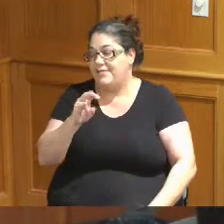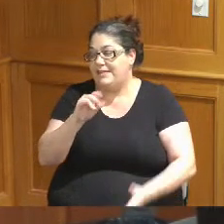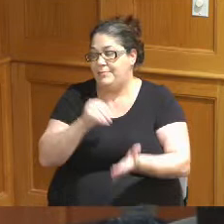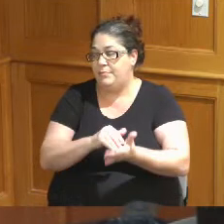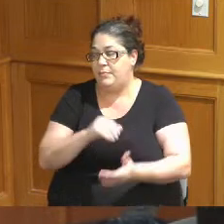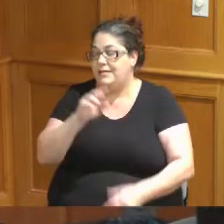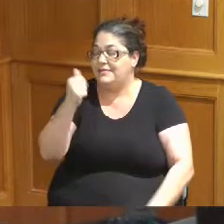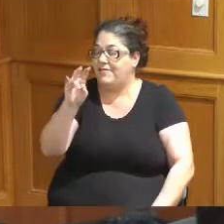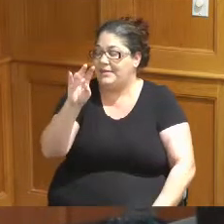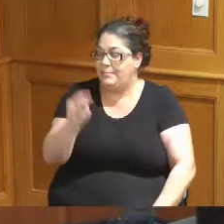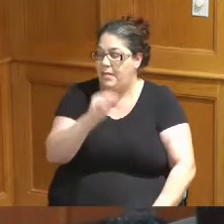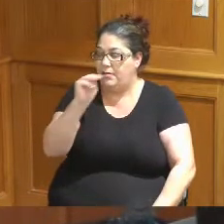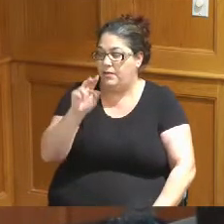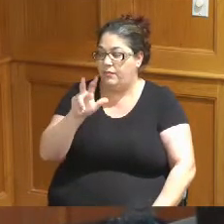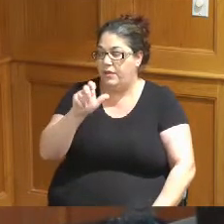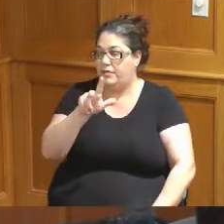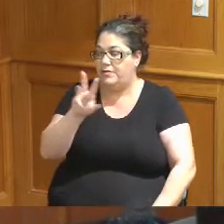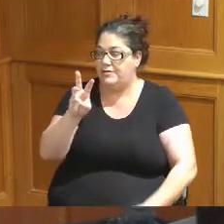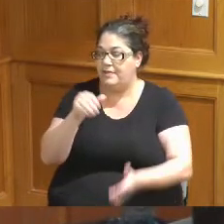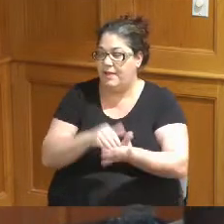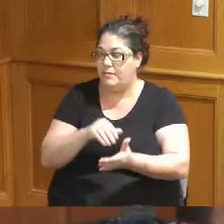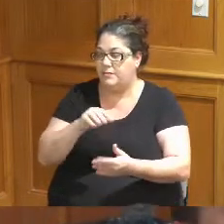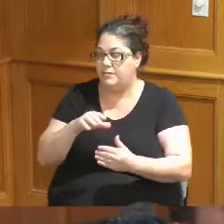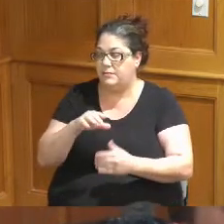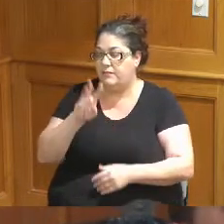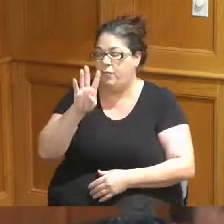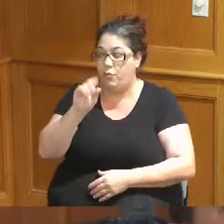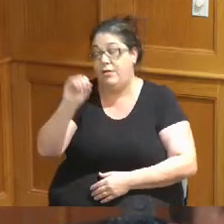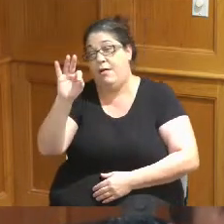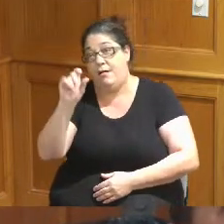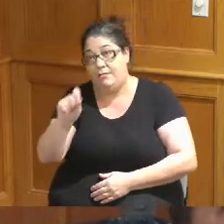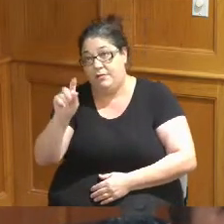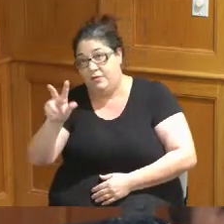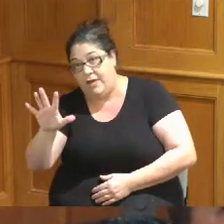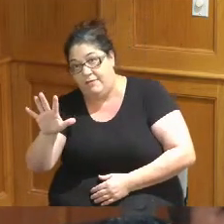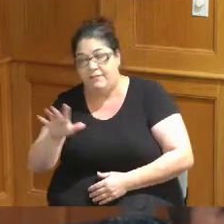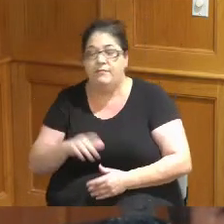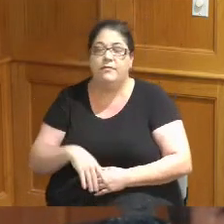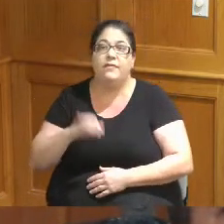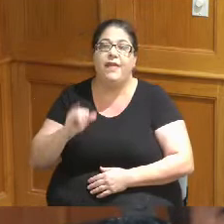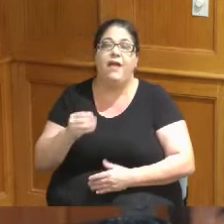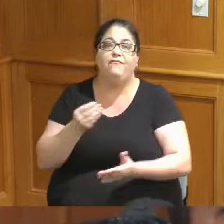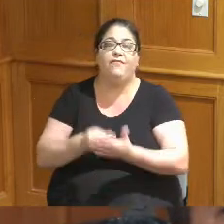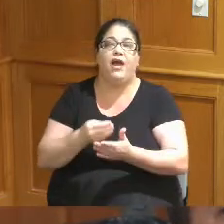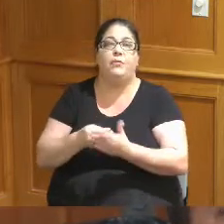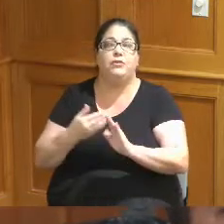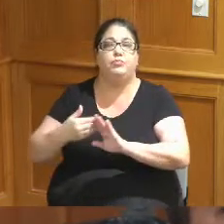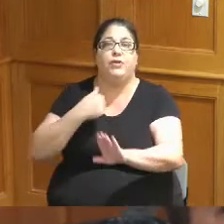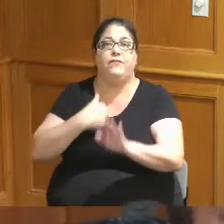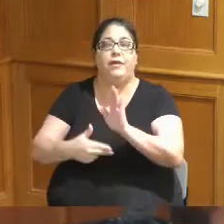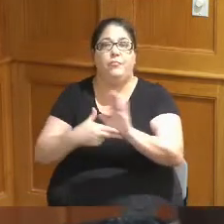hundred nine dollars and 35 cents These funds were previously appropriated by the Board for